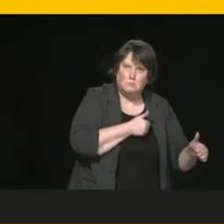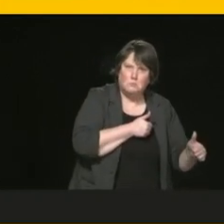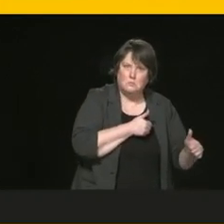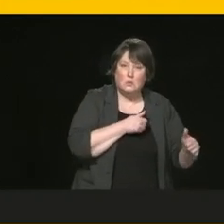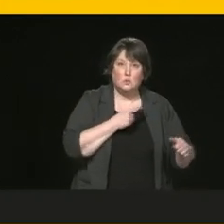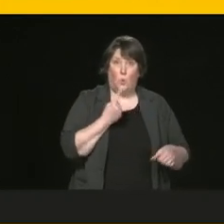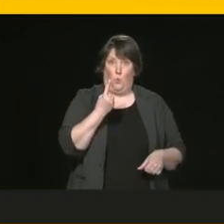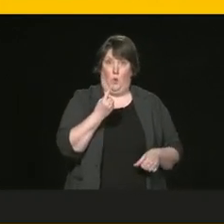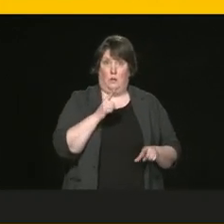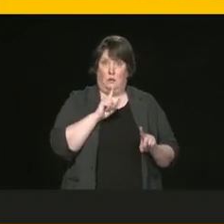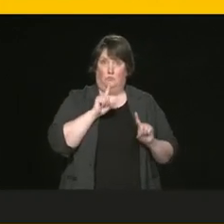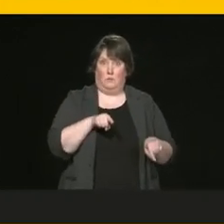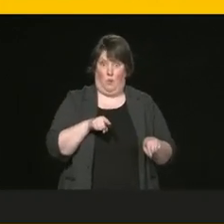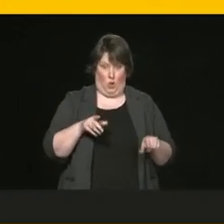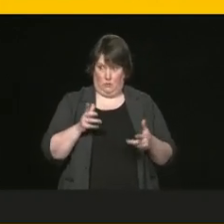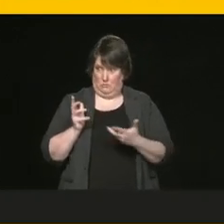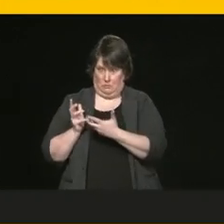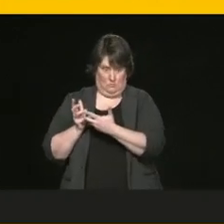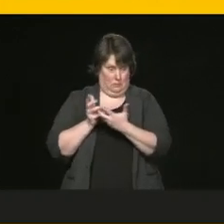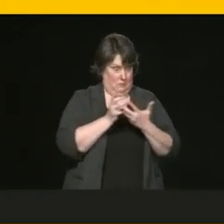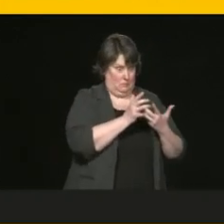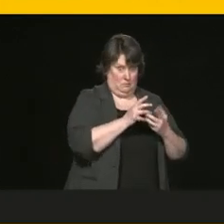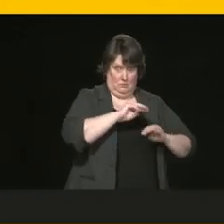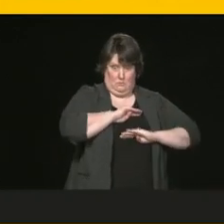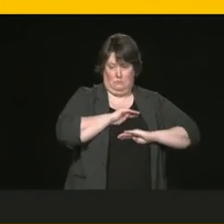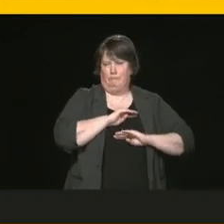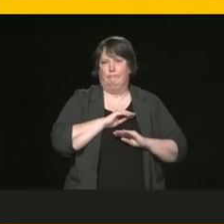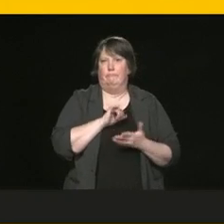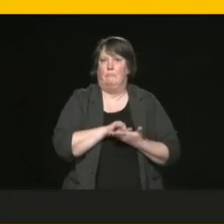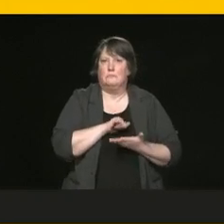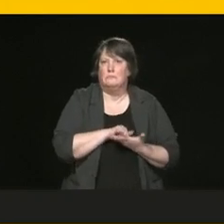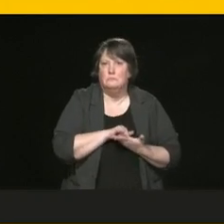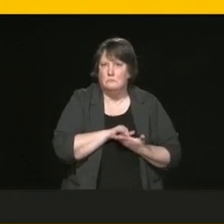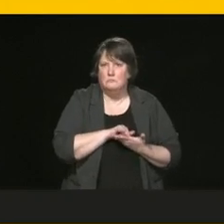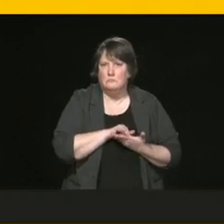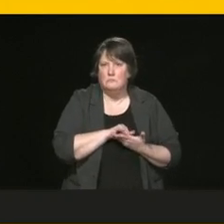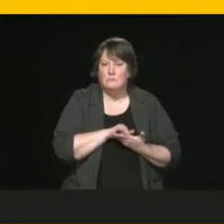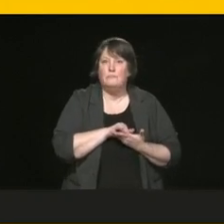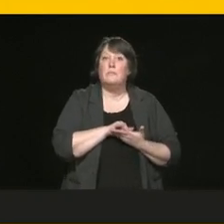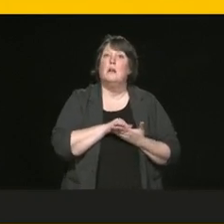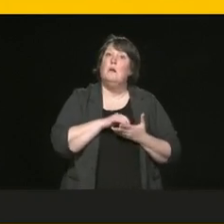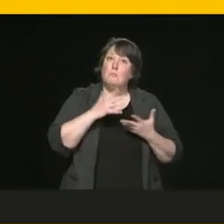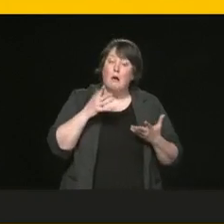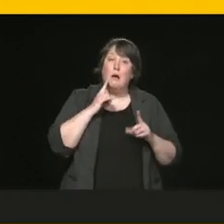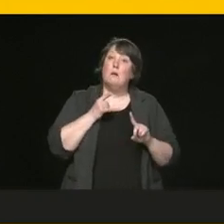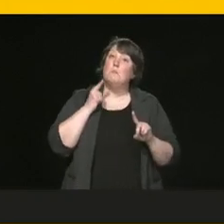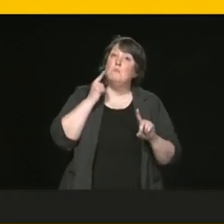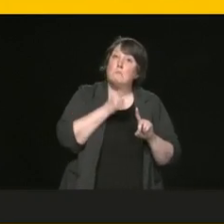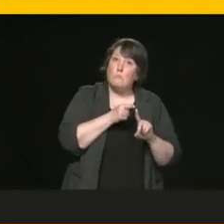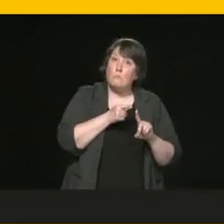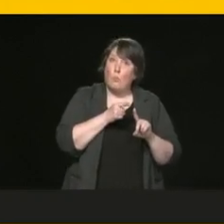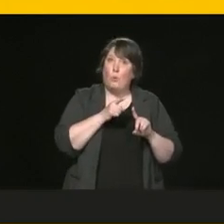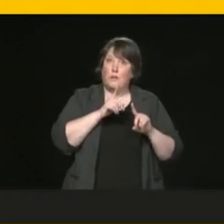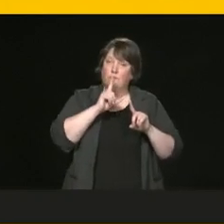PHASES AND DIFFERENT POINTS ACROSS THE COUNTRY. ONE-SIZE-FITS-ALL WILL NOT WORK FOR OUR COUNTRY AS DIVERSE AS